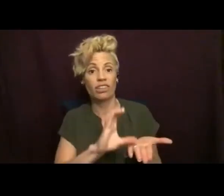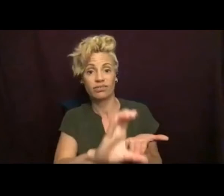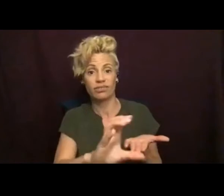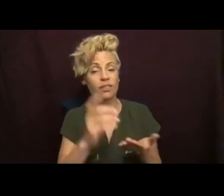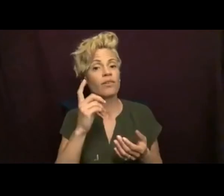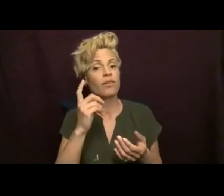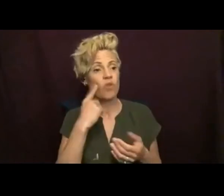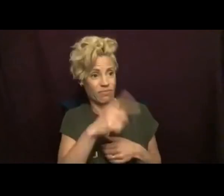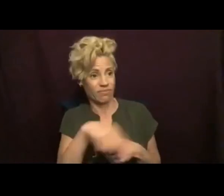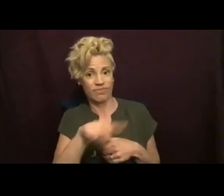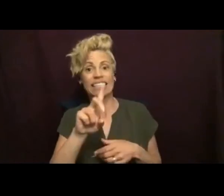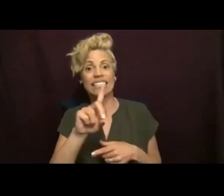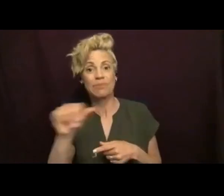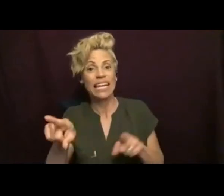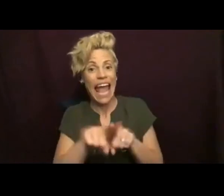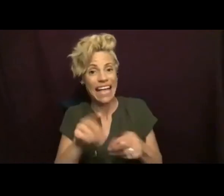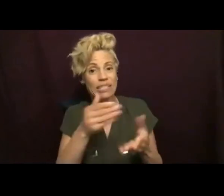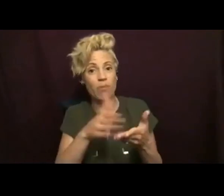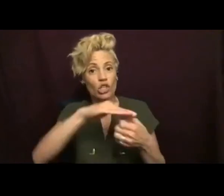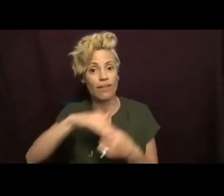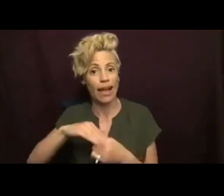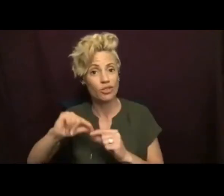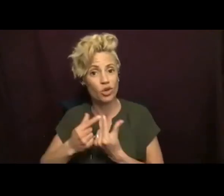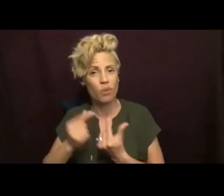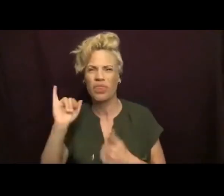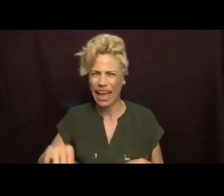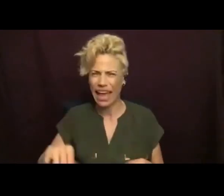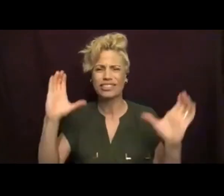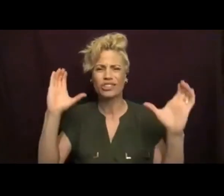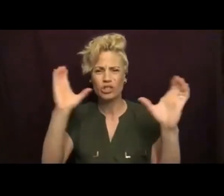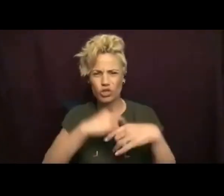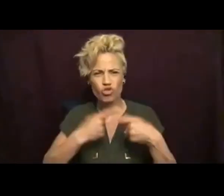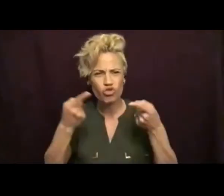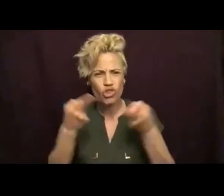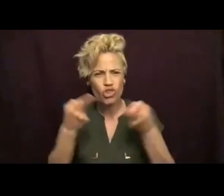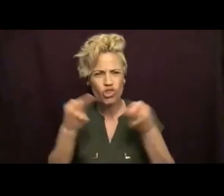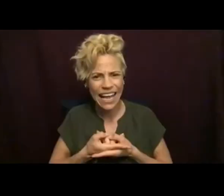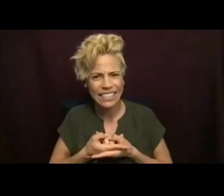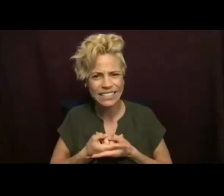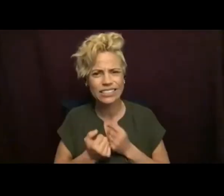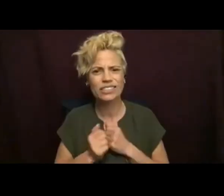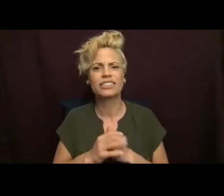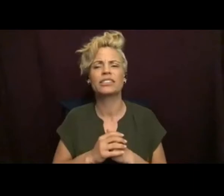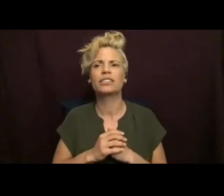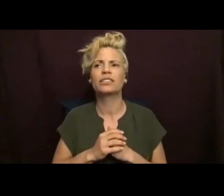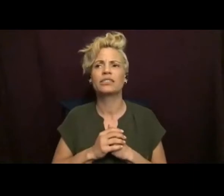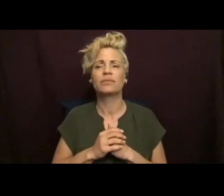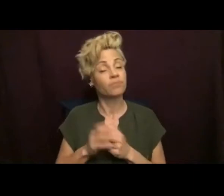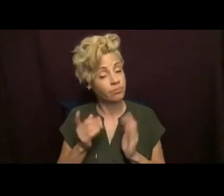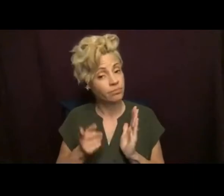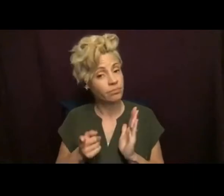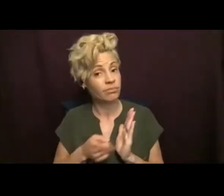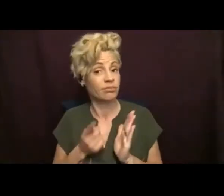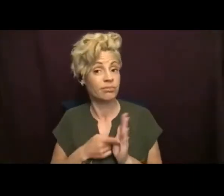There's just something very strange about that. In some cases, those places aren't accessible,